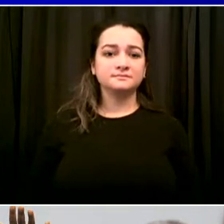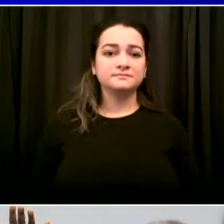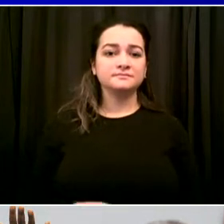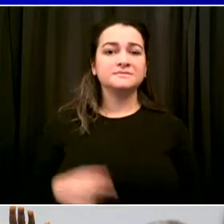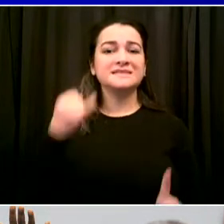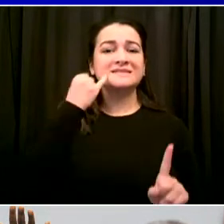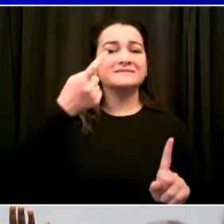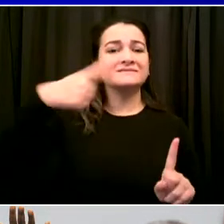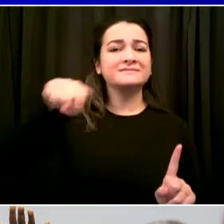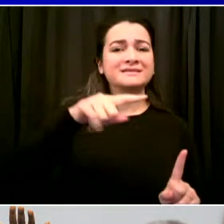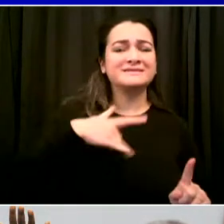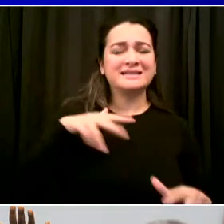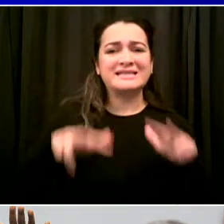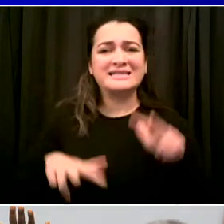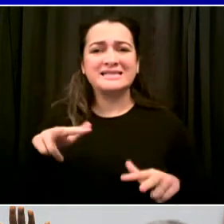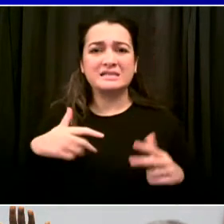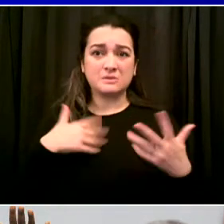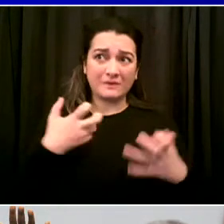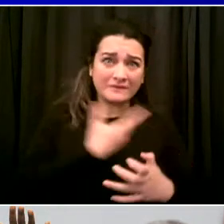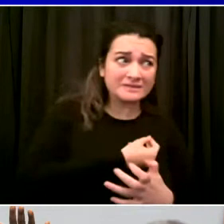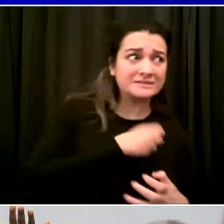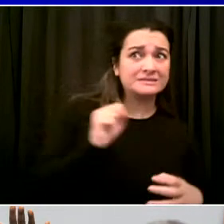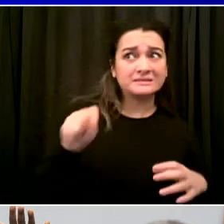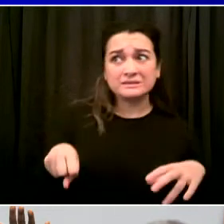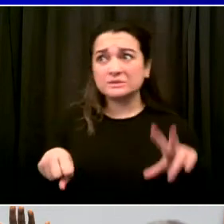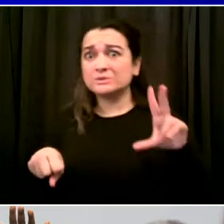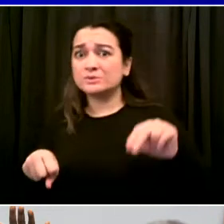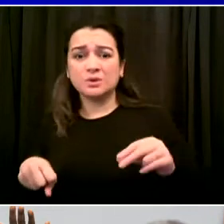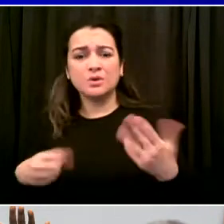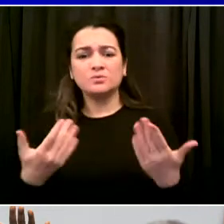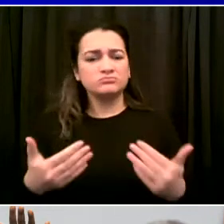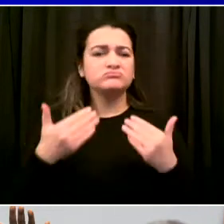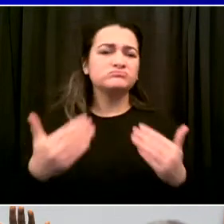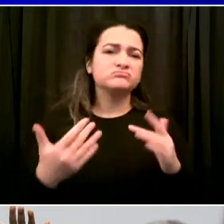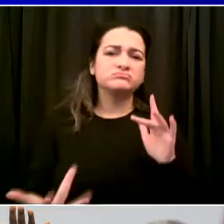WITNESSED SOMETHING OF A MIRACLE.